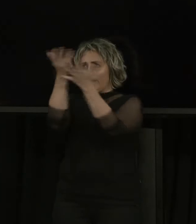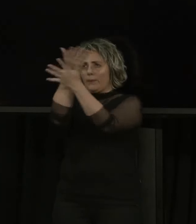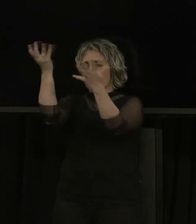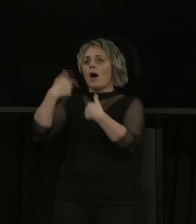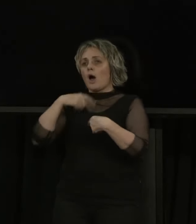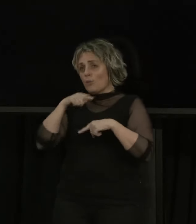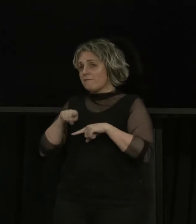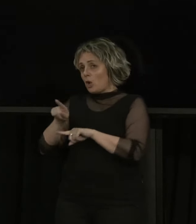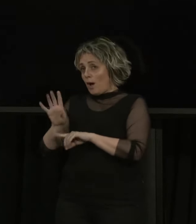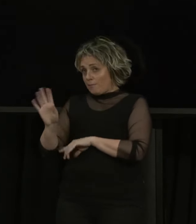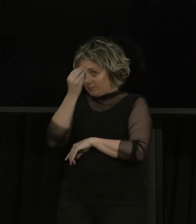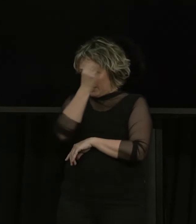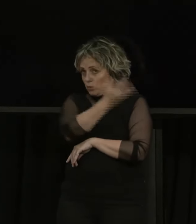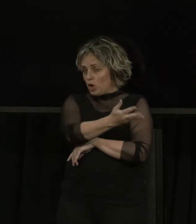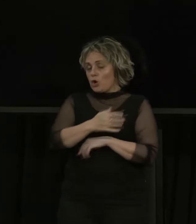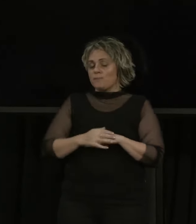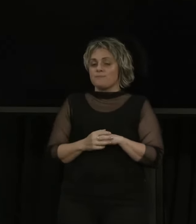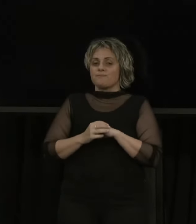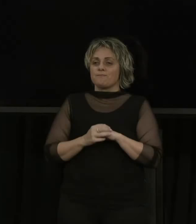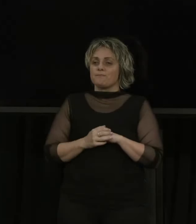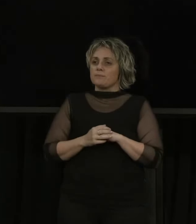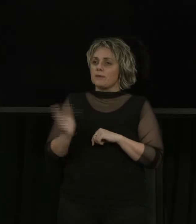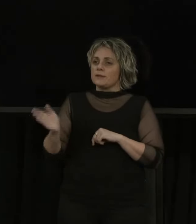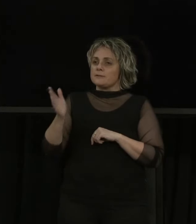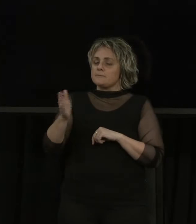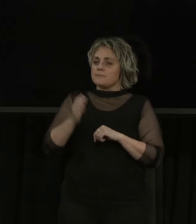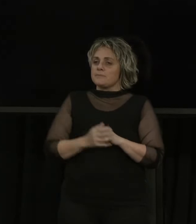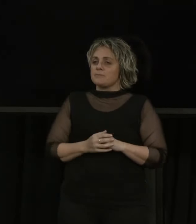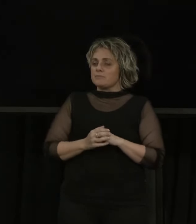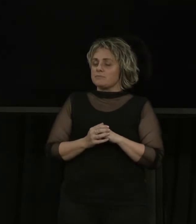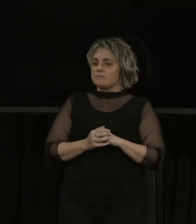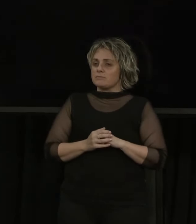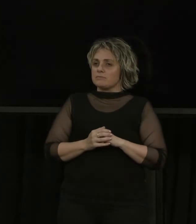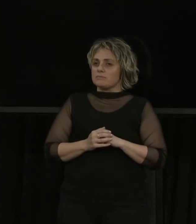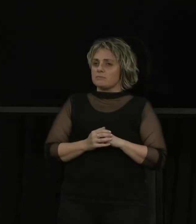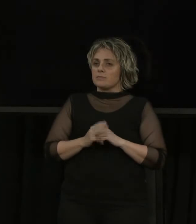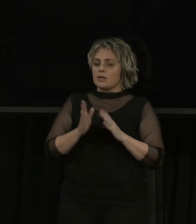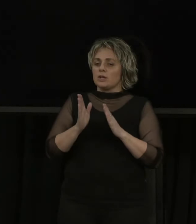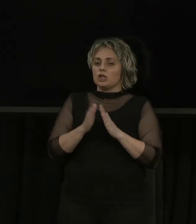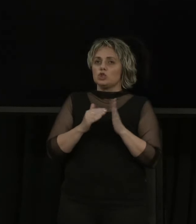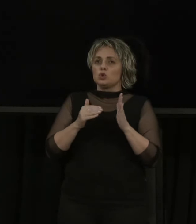to look at what may have happened there. I know they